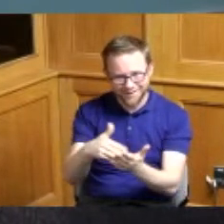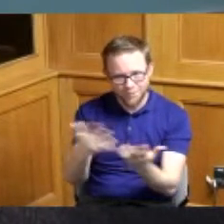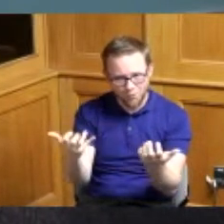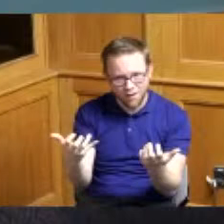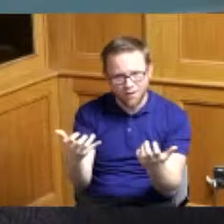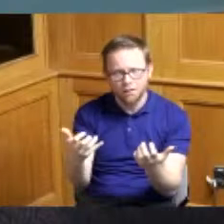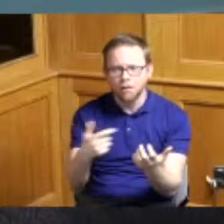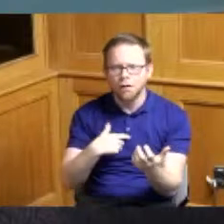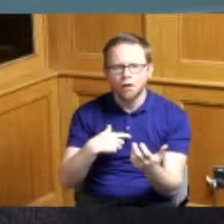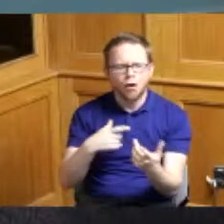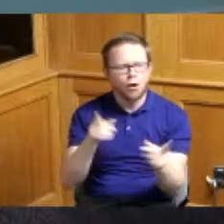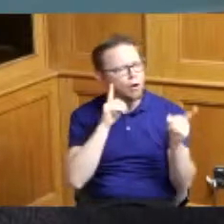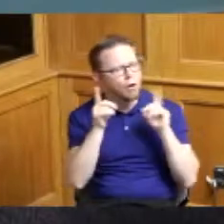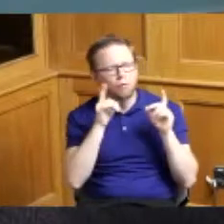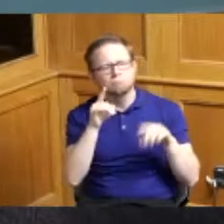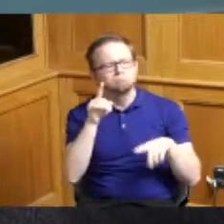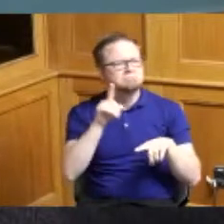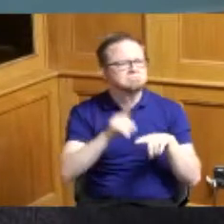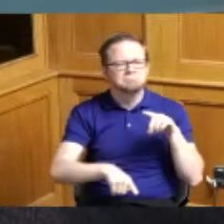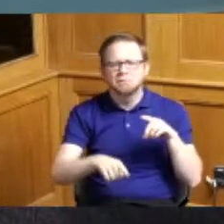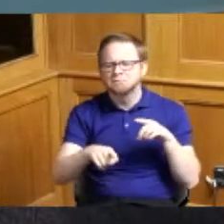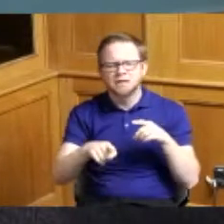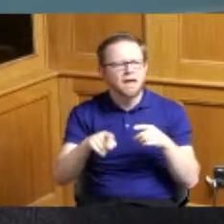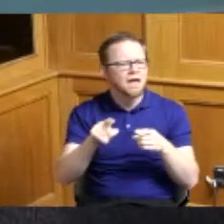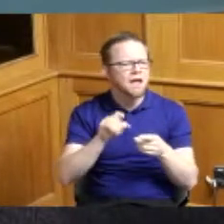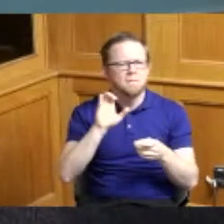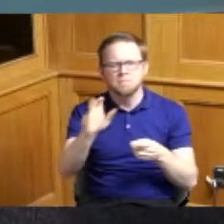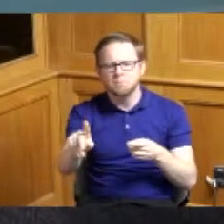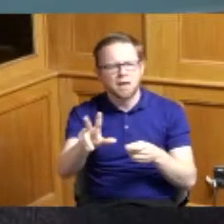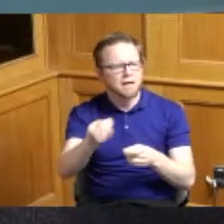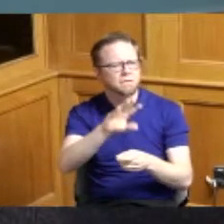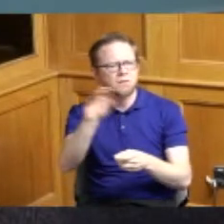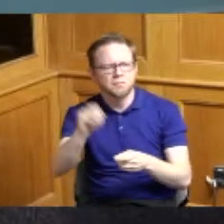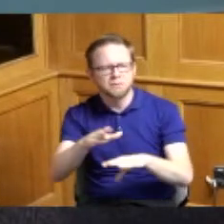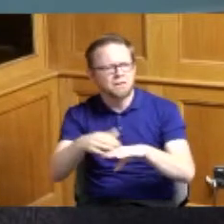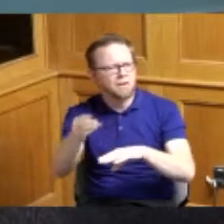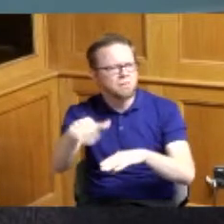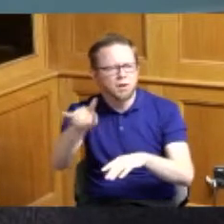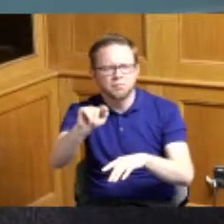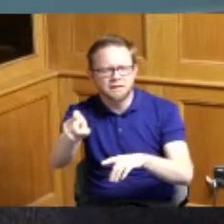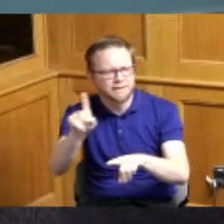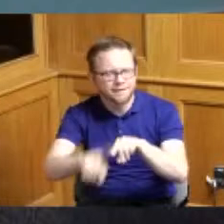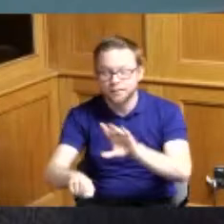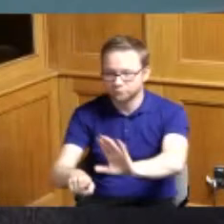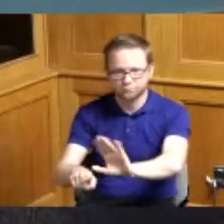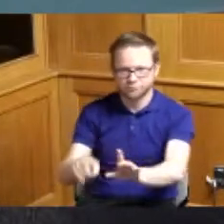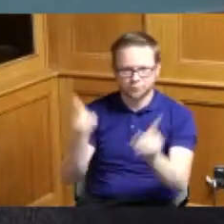give the people 30 only property taxes I don't want to hear that I don't want to hear we can't